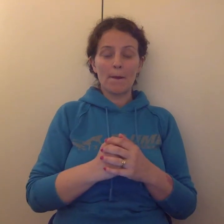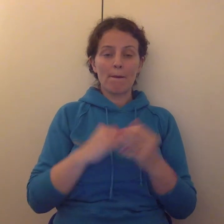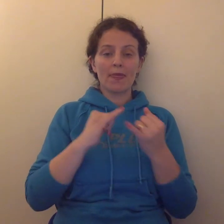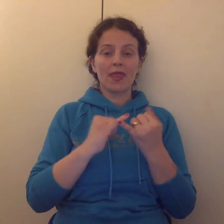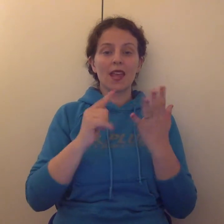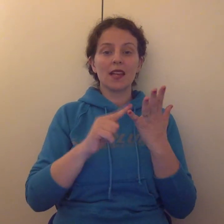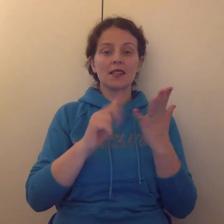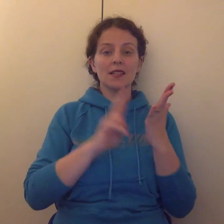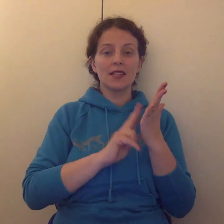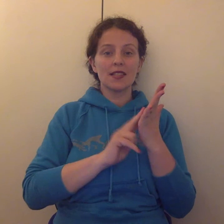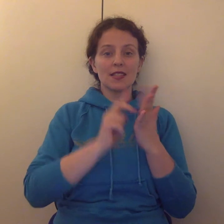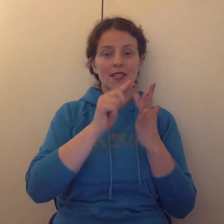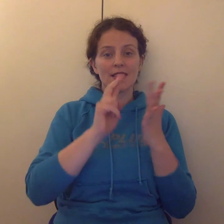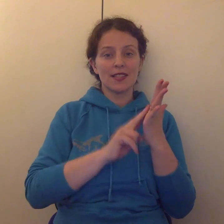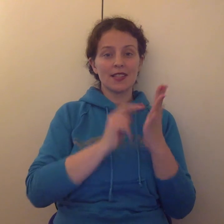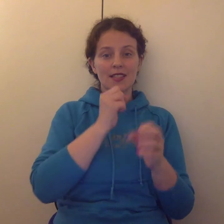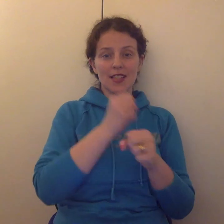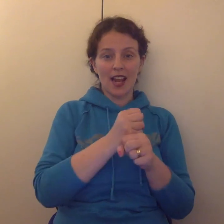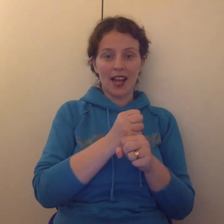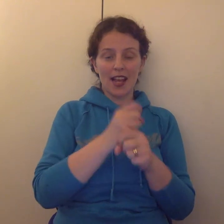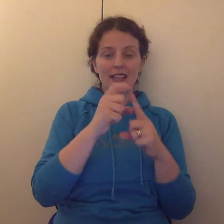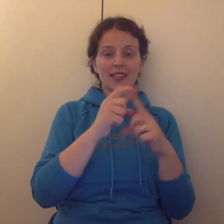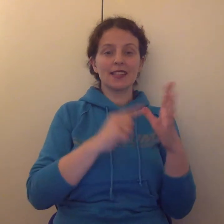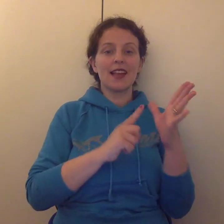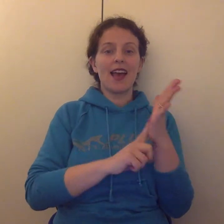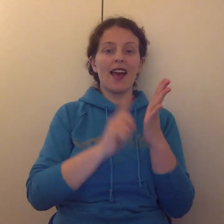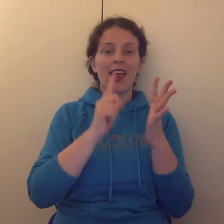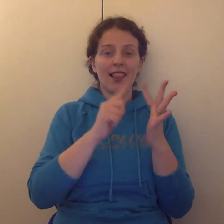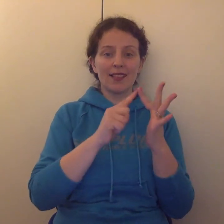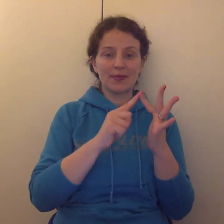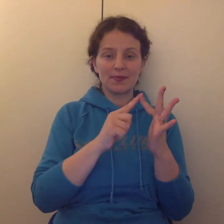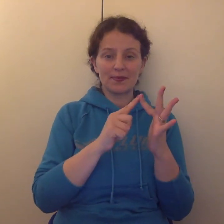SUNNINGDALE